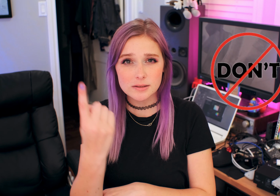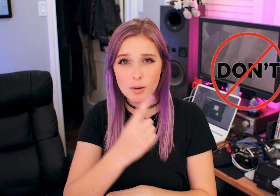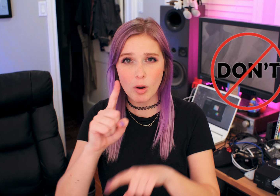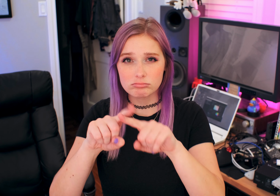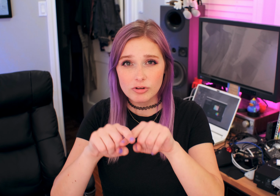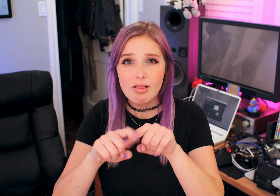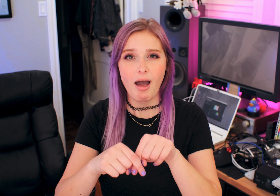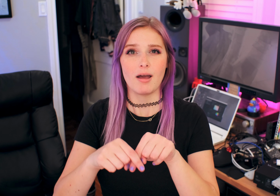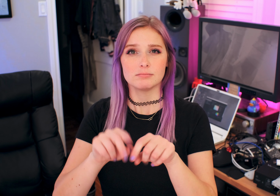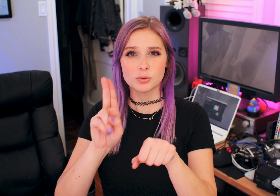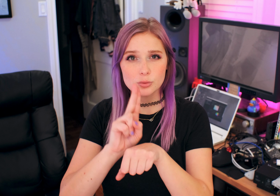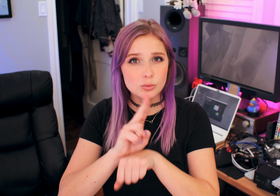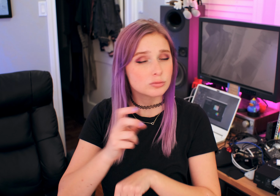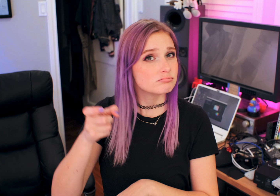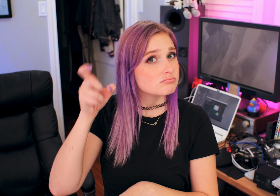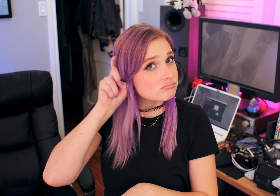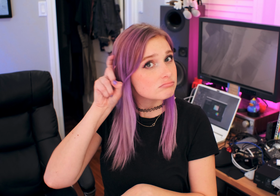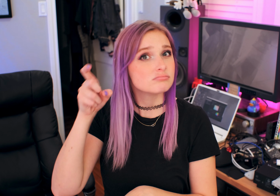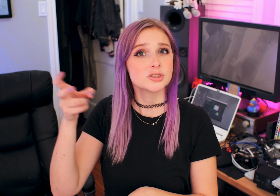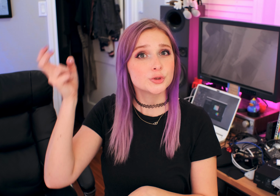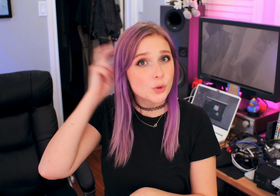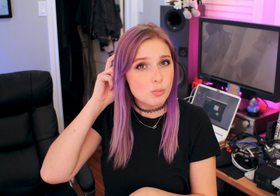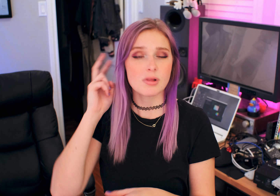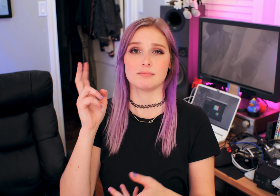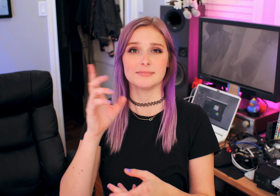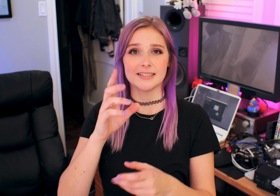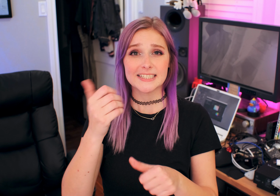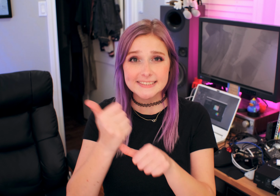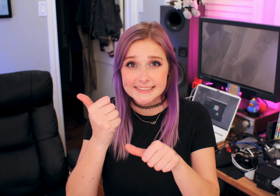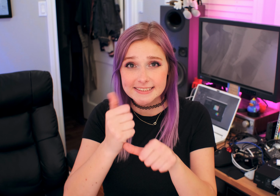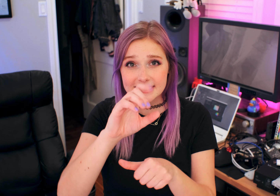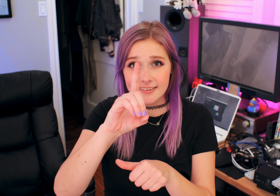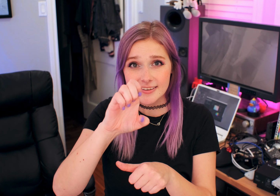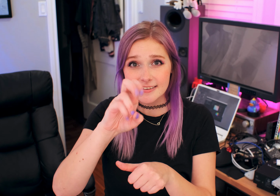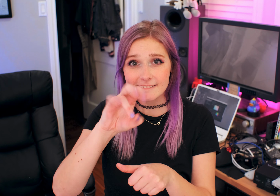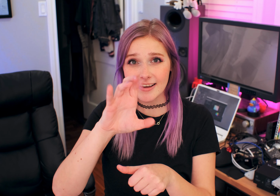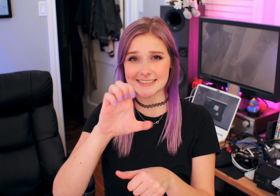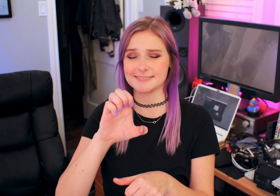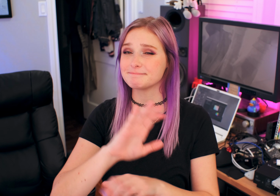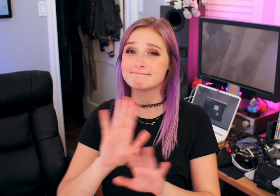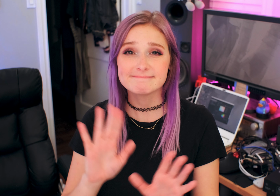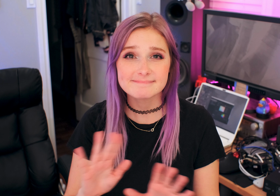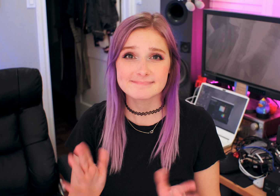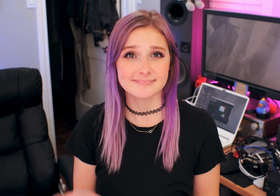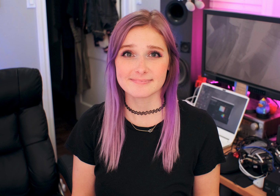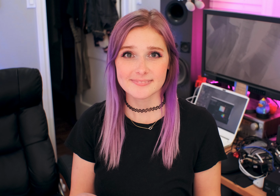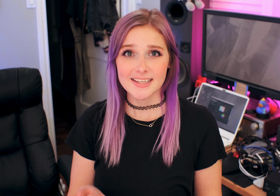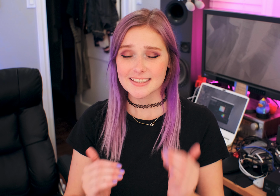Expect a Deaf person to rely on assistive devices like cochlear implants and hearing aids.